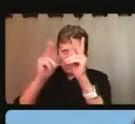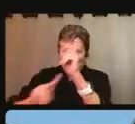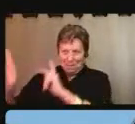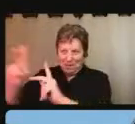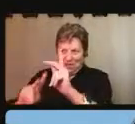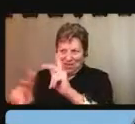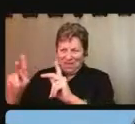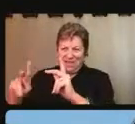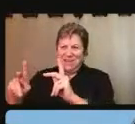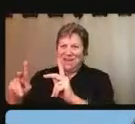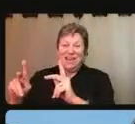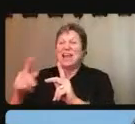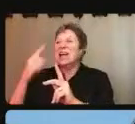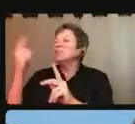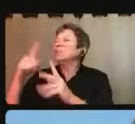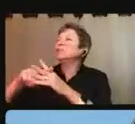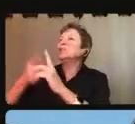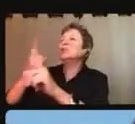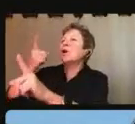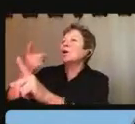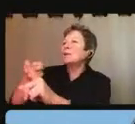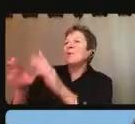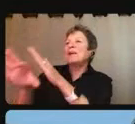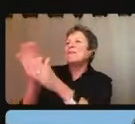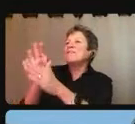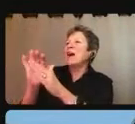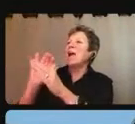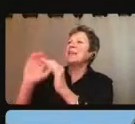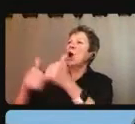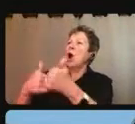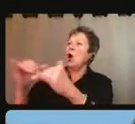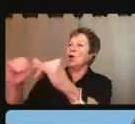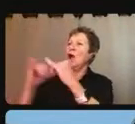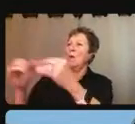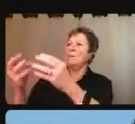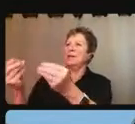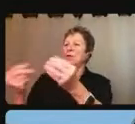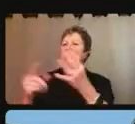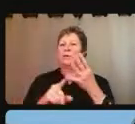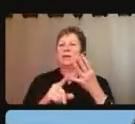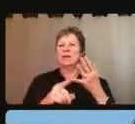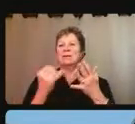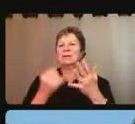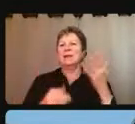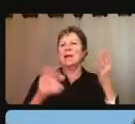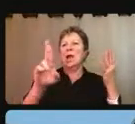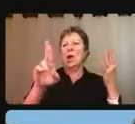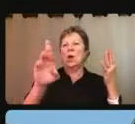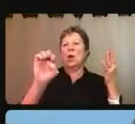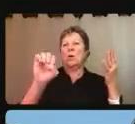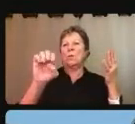REPOITH OTHER INDIVIDUALS